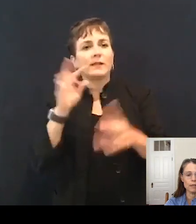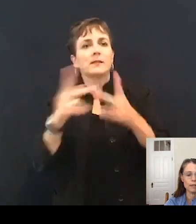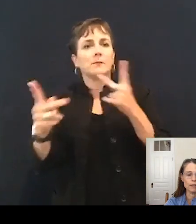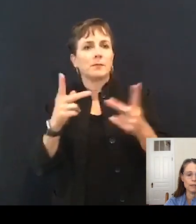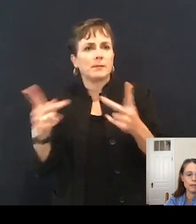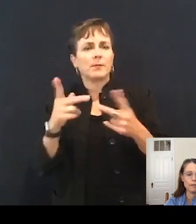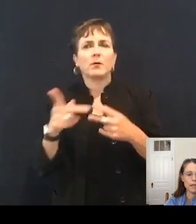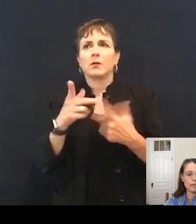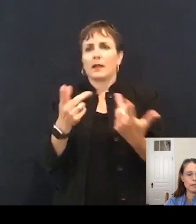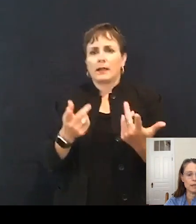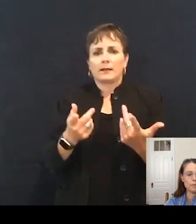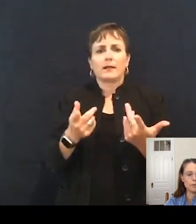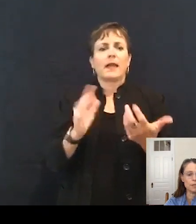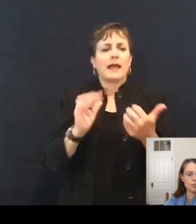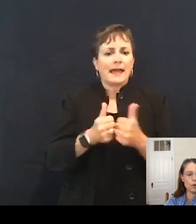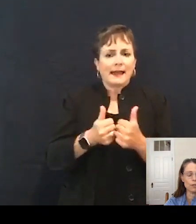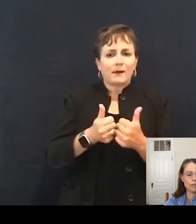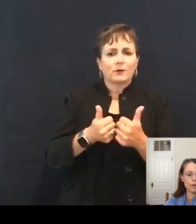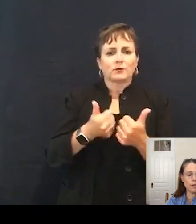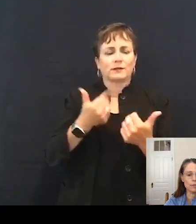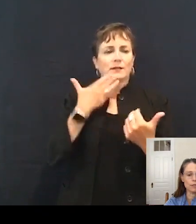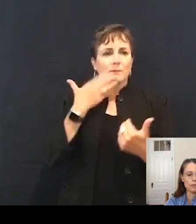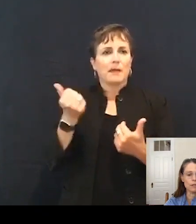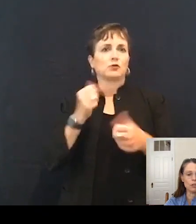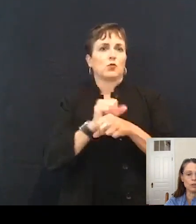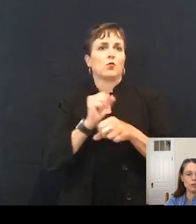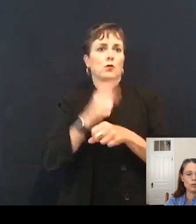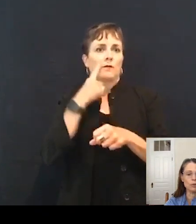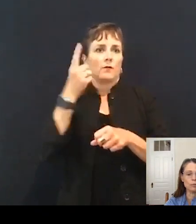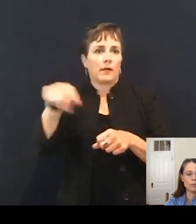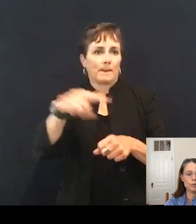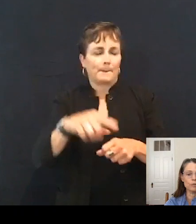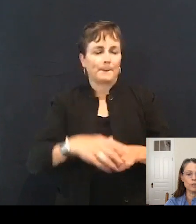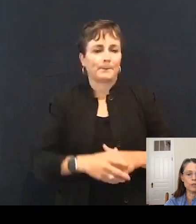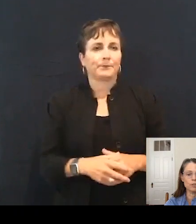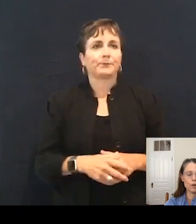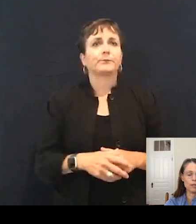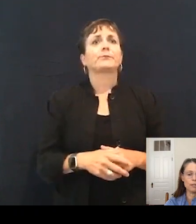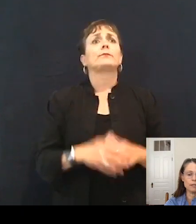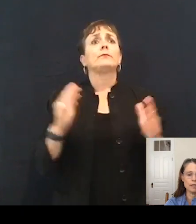The next steps in drug development include proving a drug is safe,